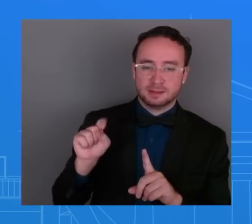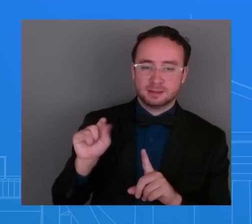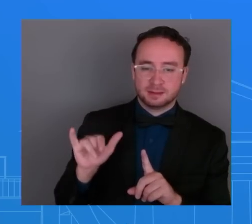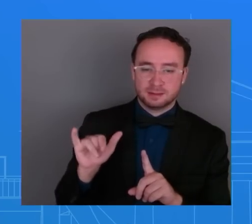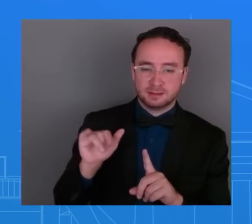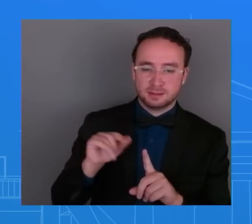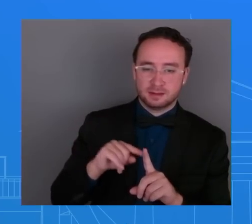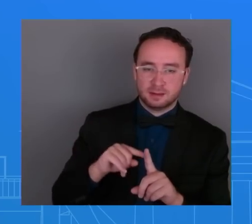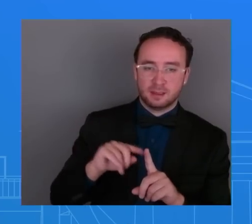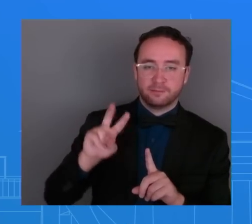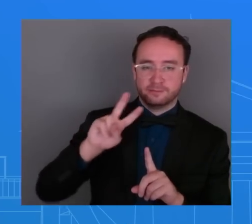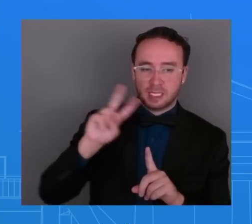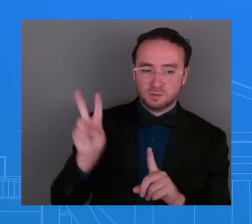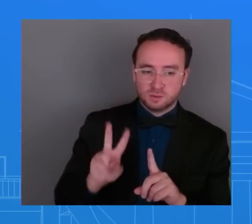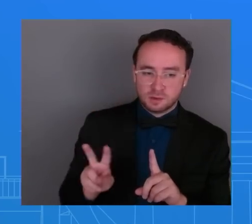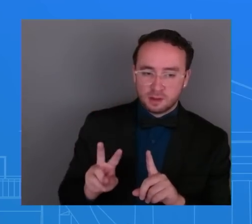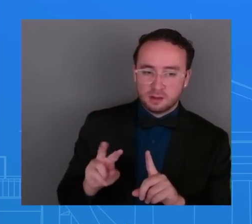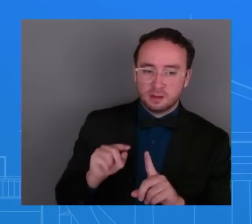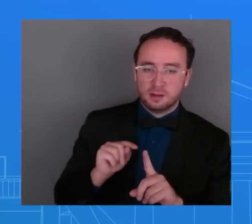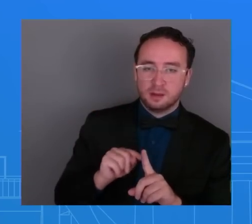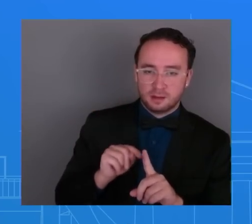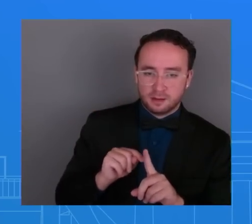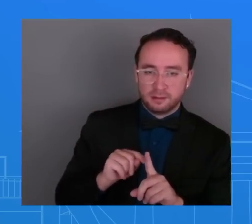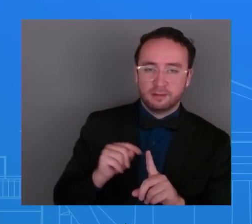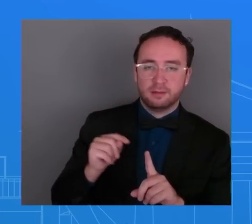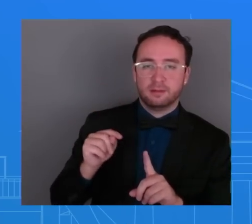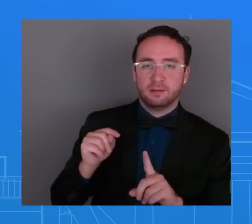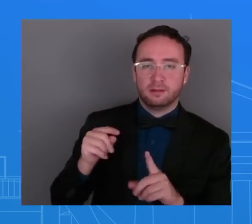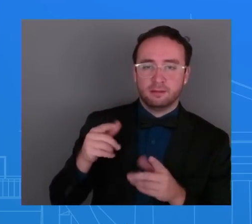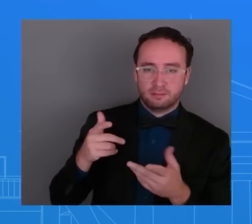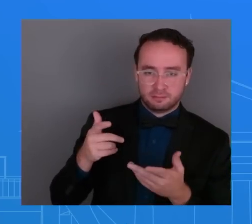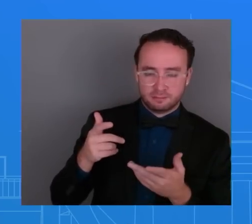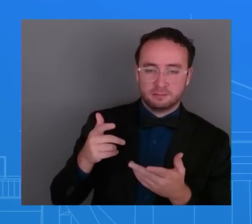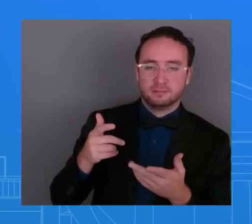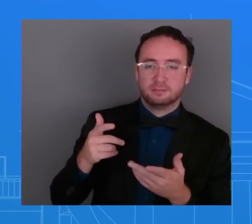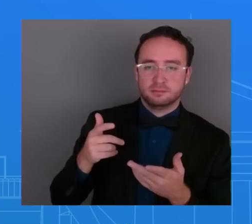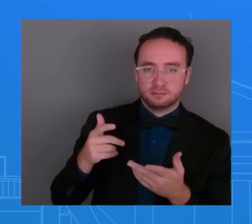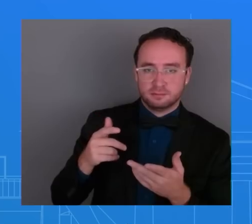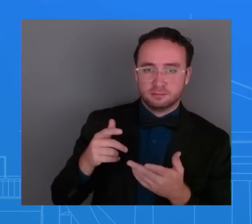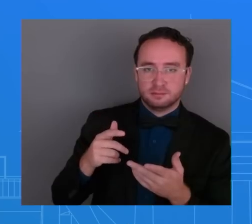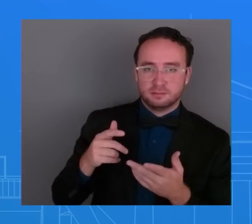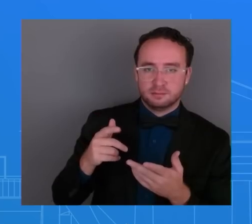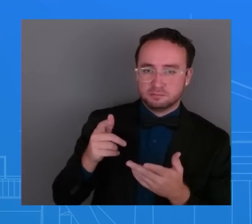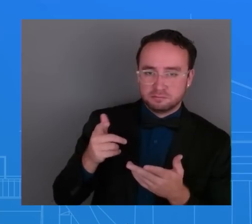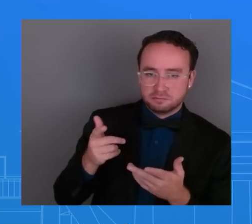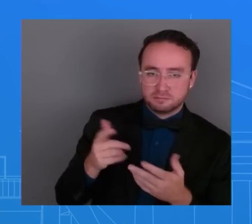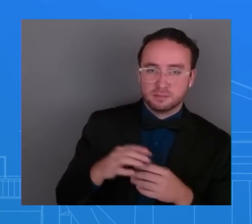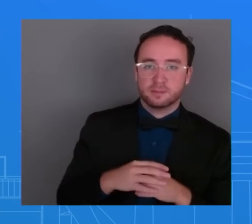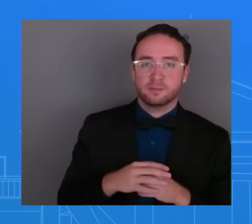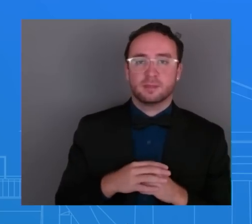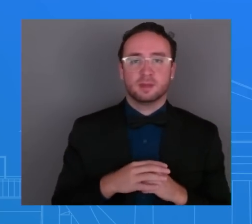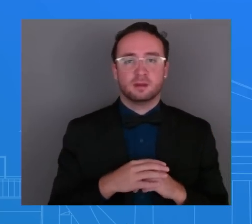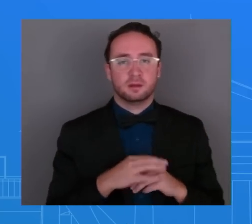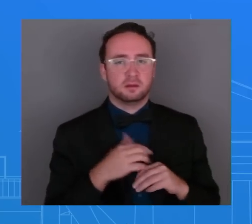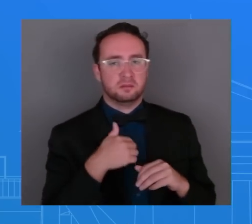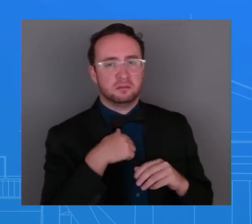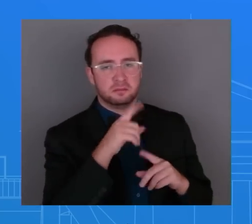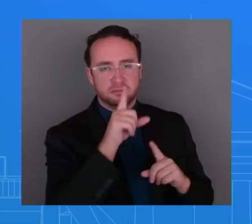we have not made any specific offers of amnesty to Maduro or others, so -- The Press: Can -- can I follow up, Karine? Ms. Jean-Pierre: Sure.